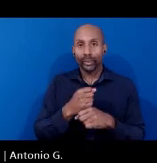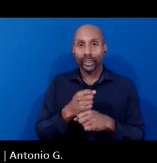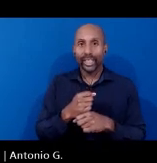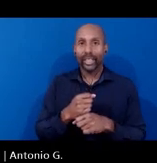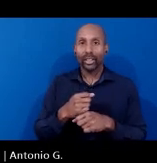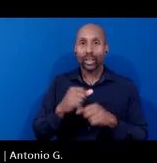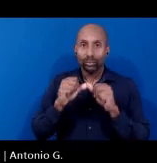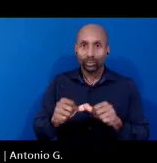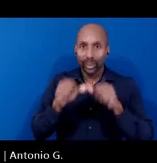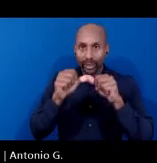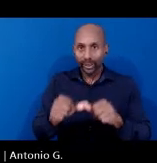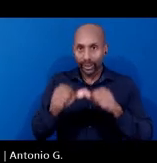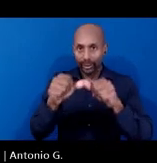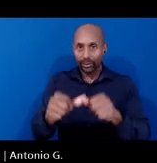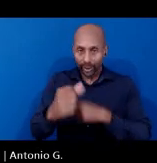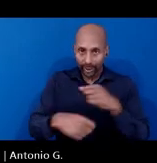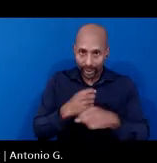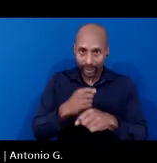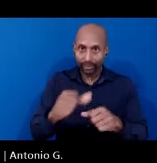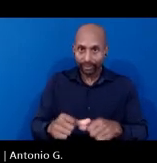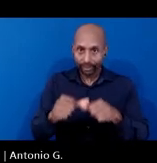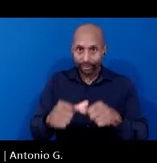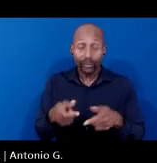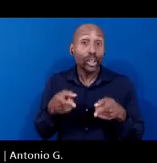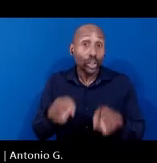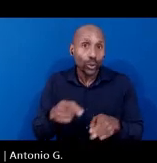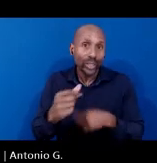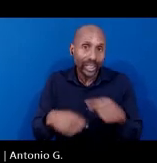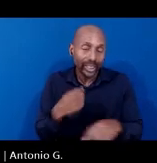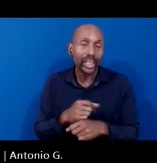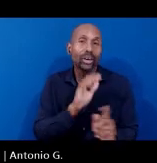challenging just with all the different teacher demands as you